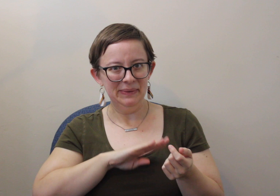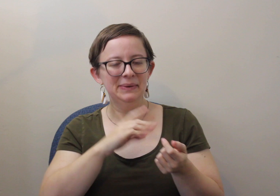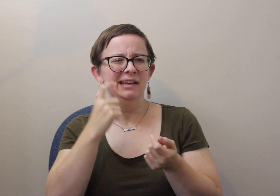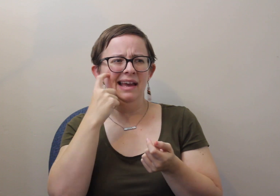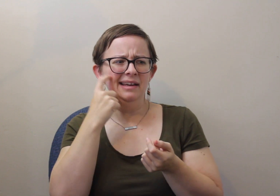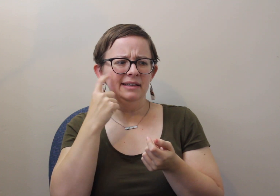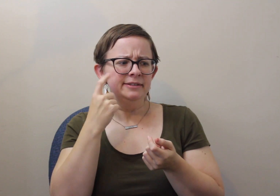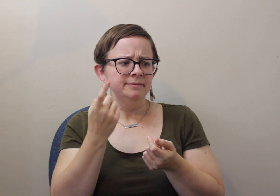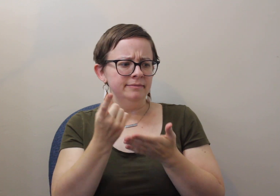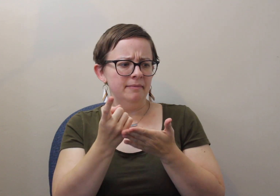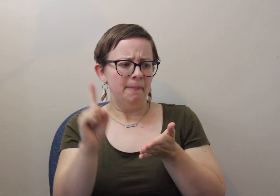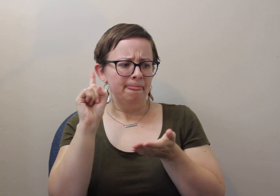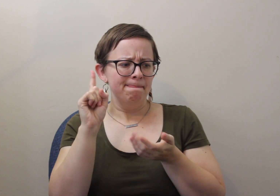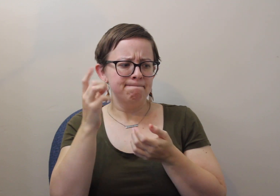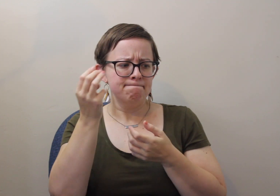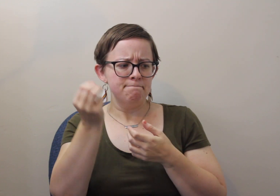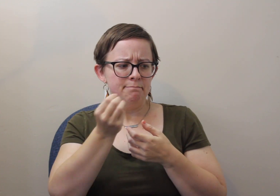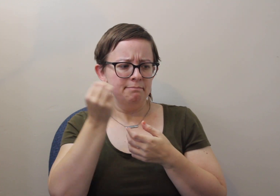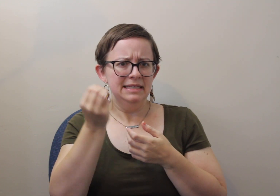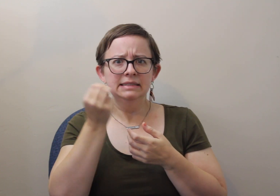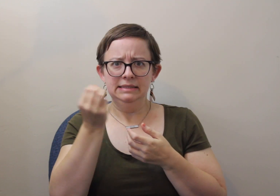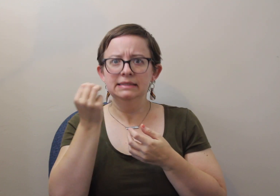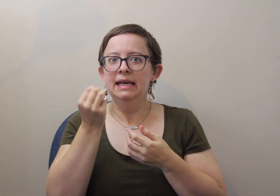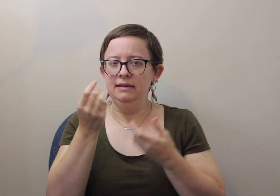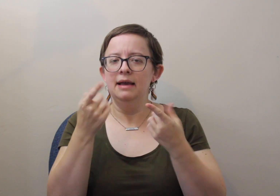So I am really relieved I found that out recently this past.. I think it was Monday.